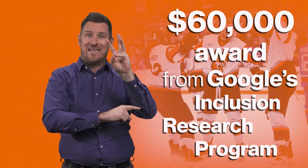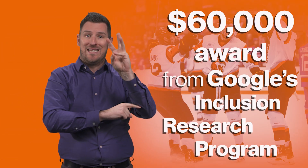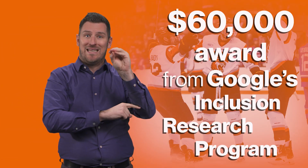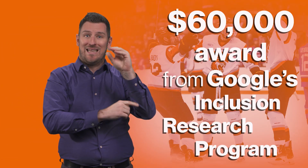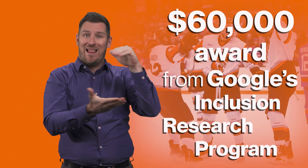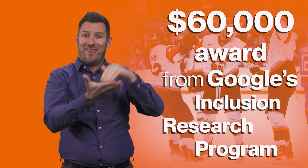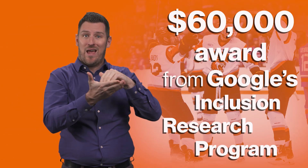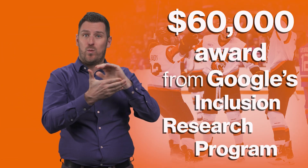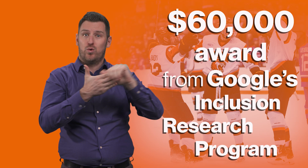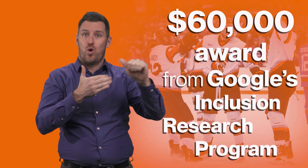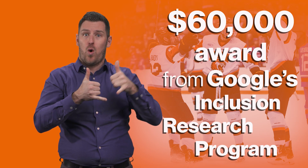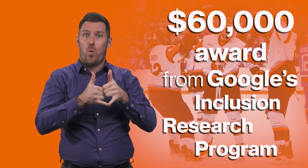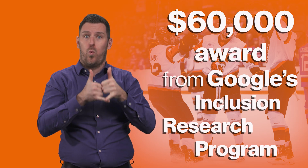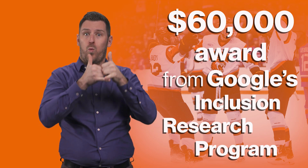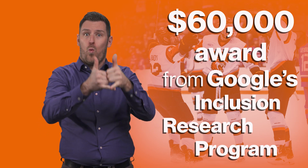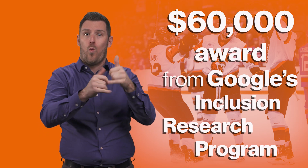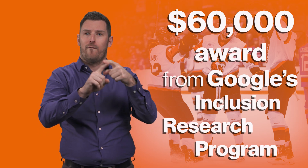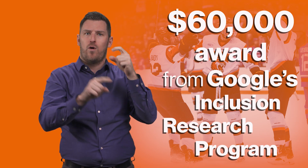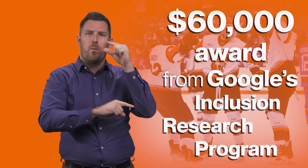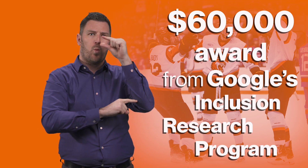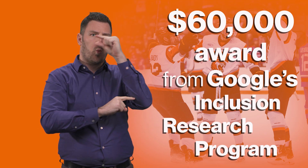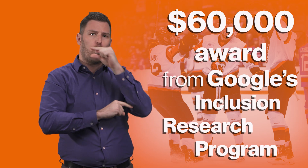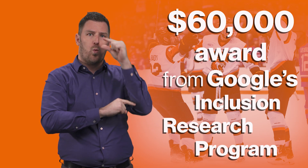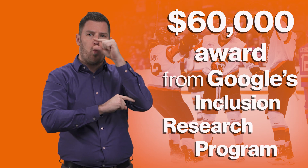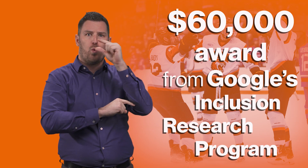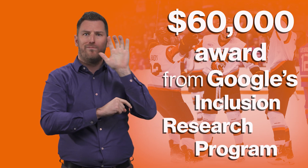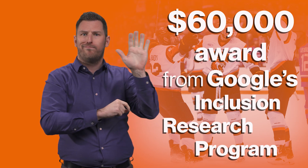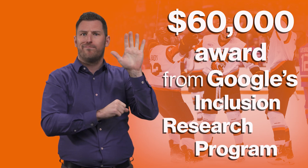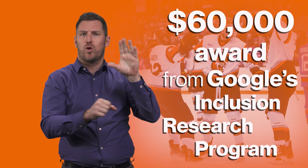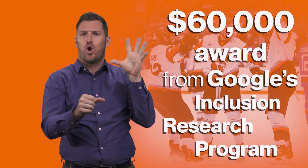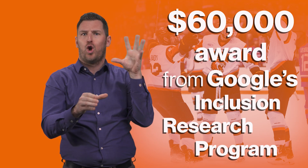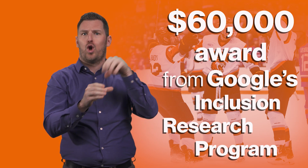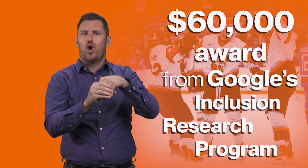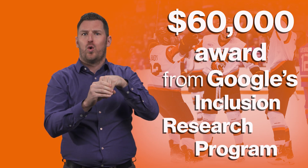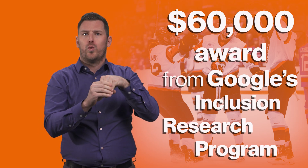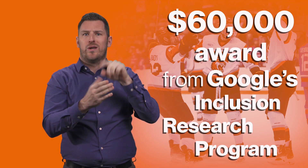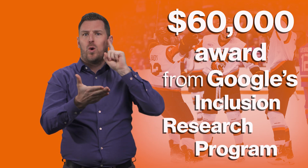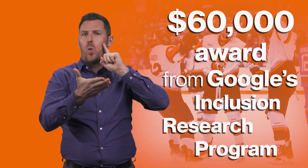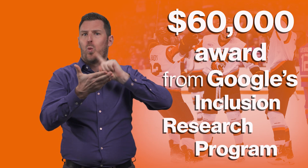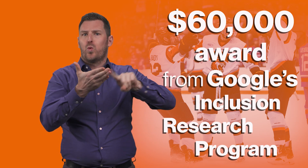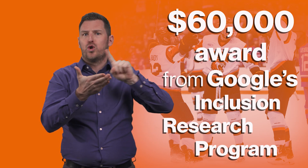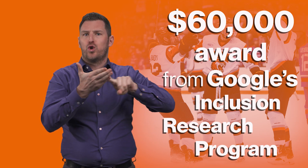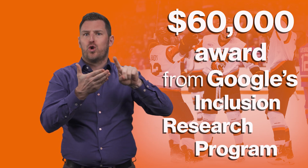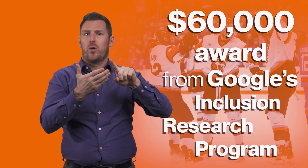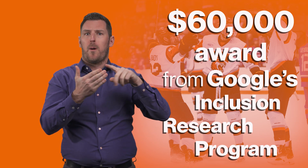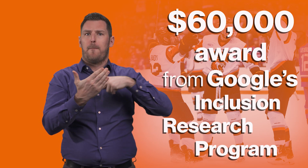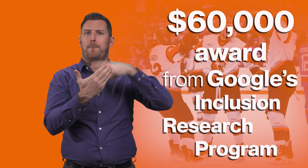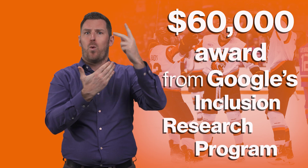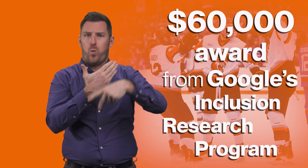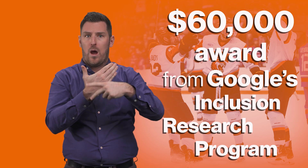We scored a goal with a $60,000 award from Google's Inclusion Research Program.